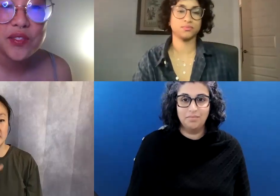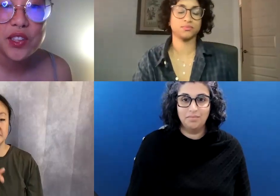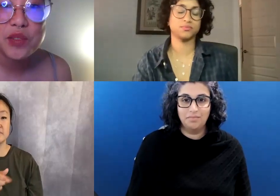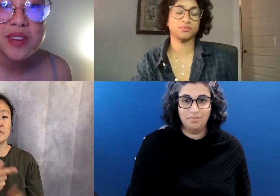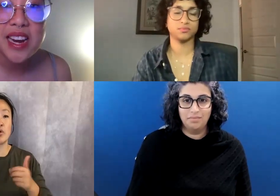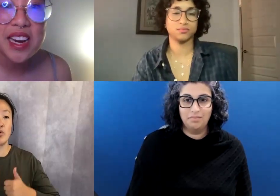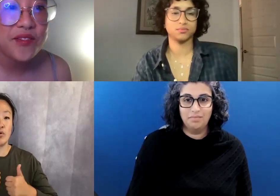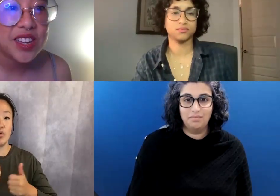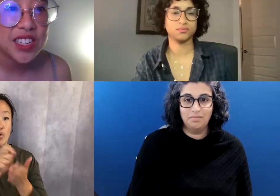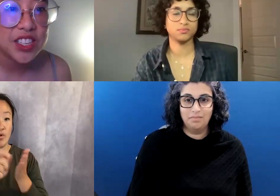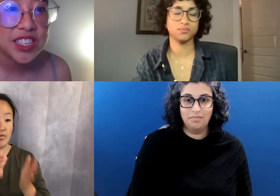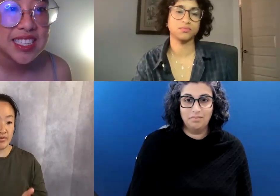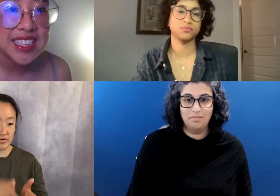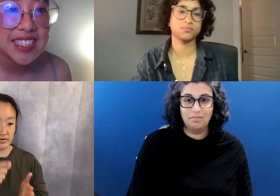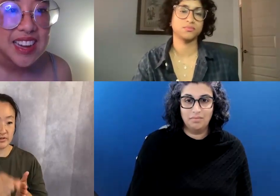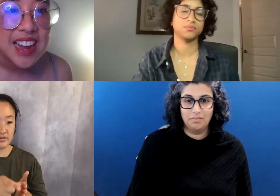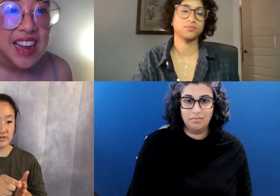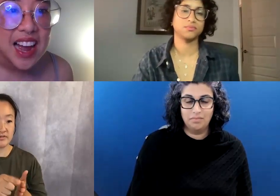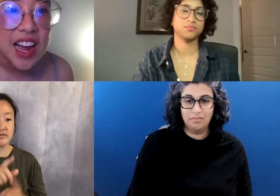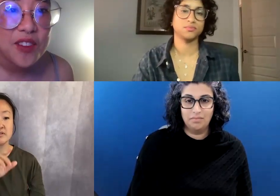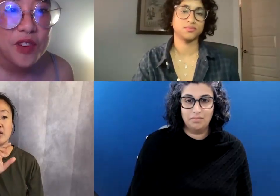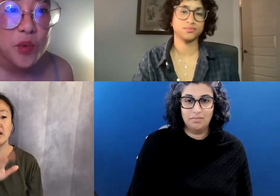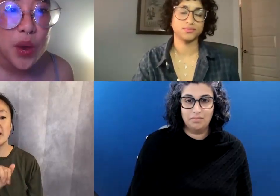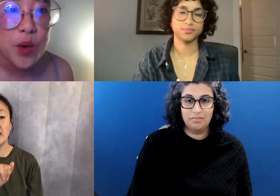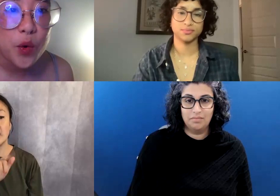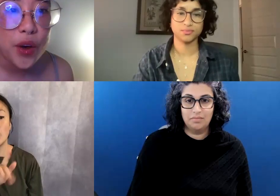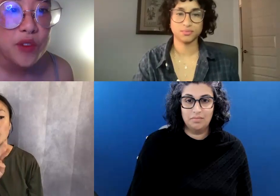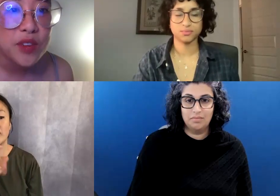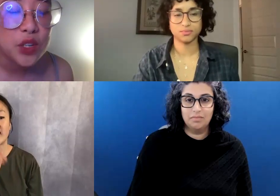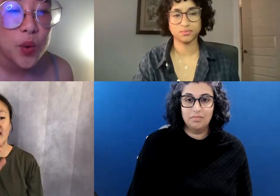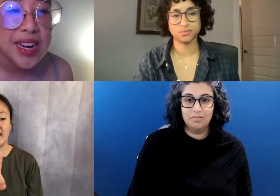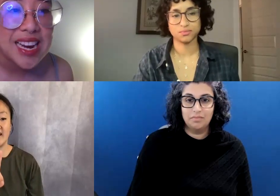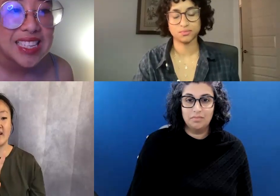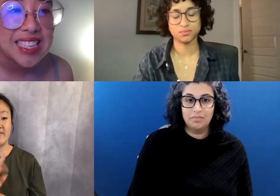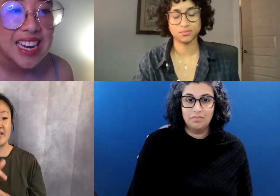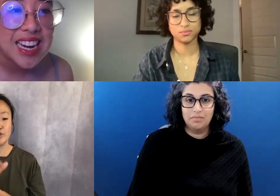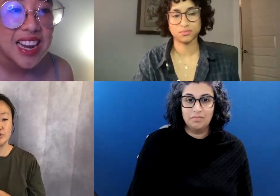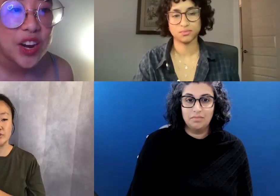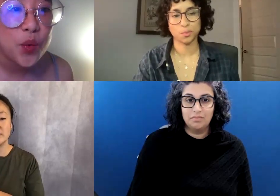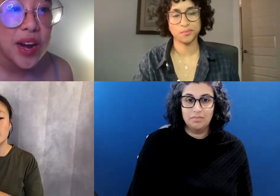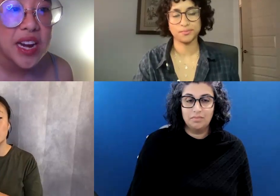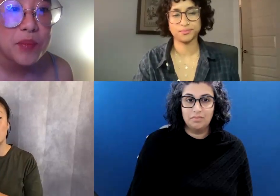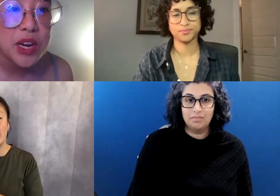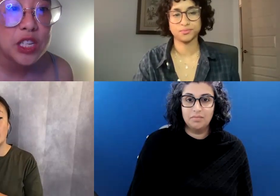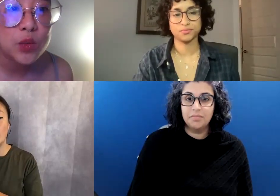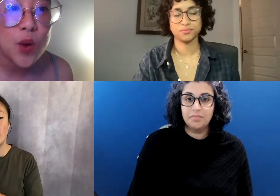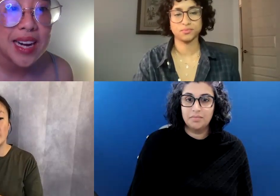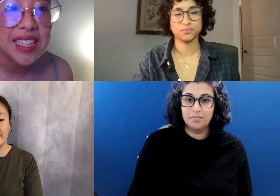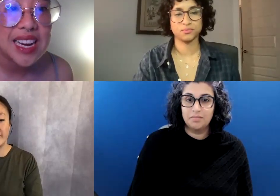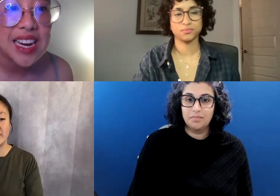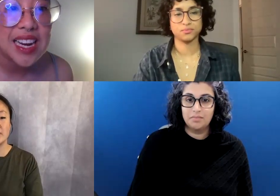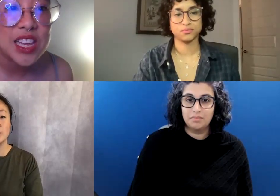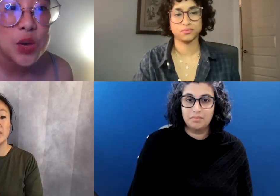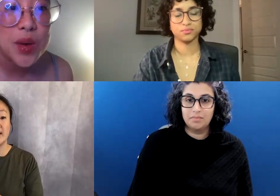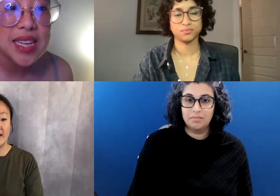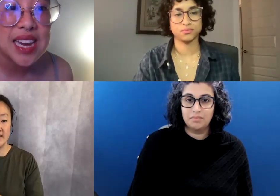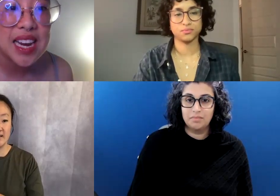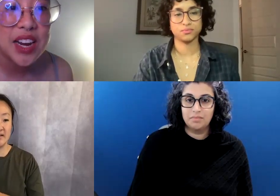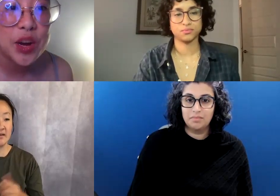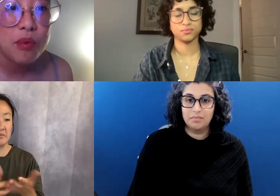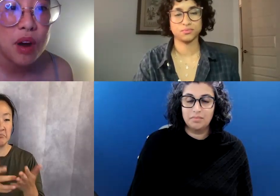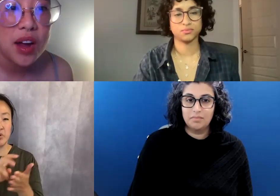of Illuminated Villages from Graywolf 2018. Her writing appears widely in the US and abroad,